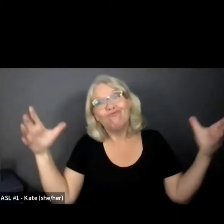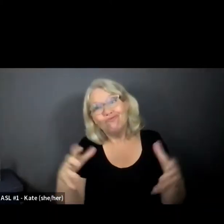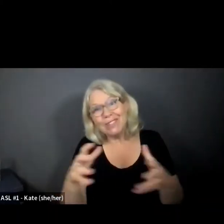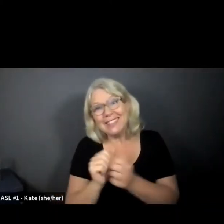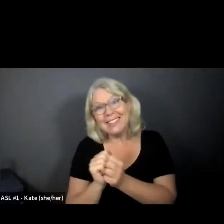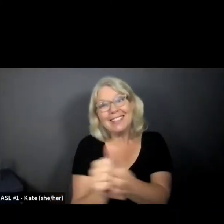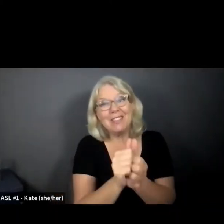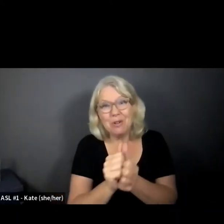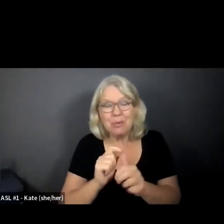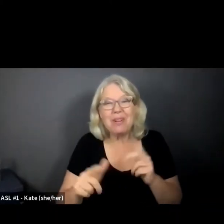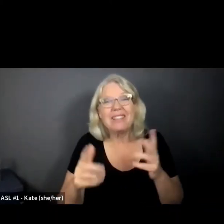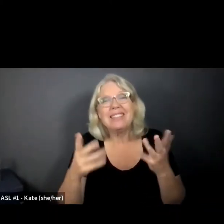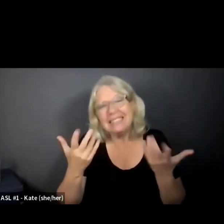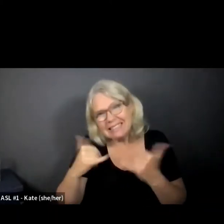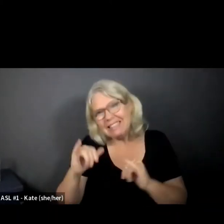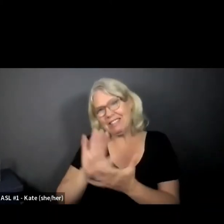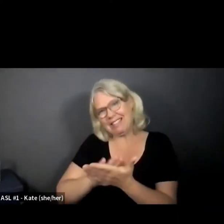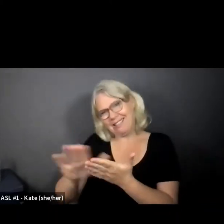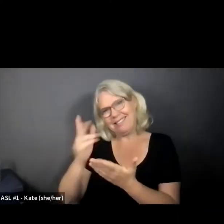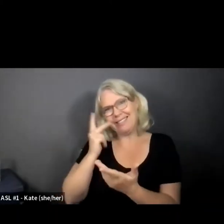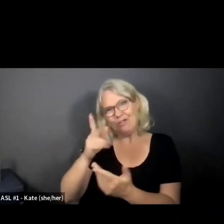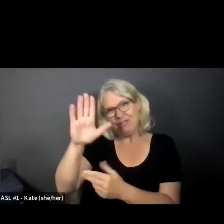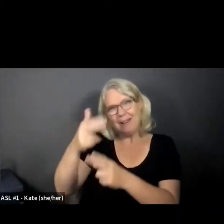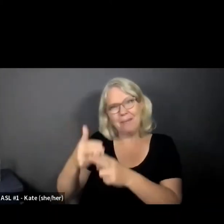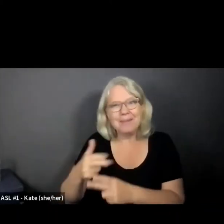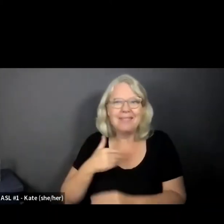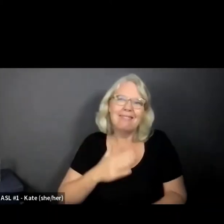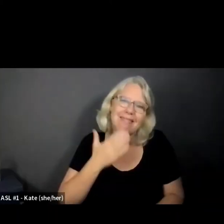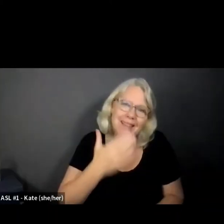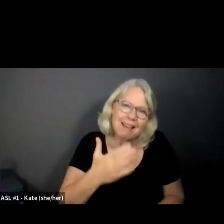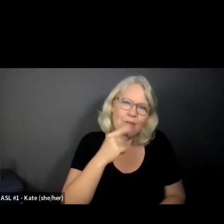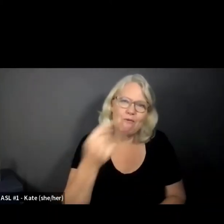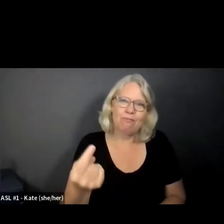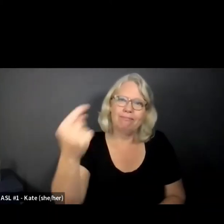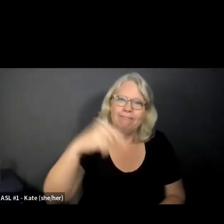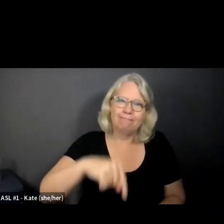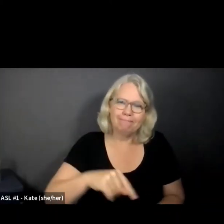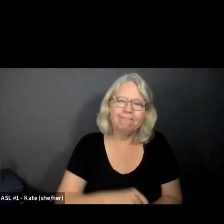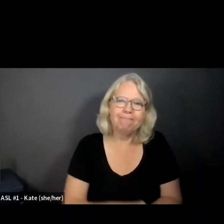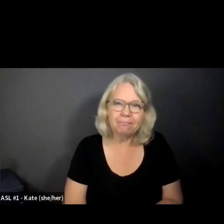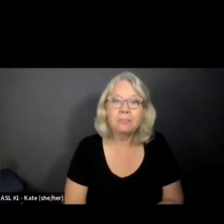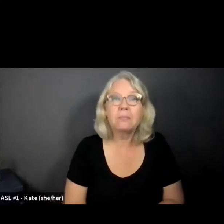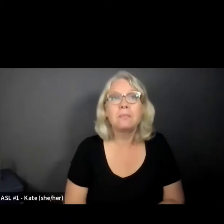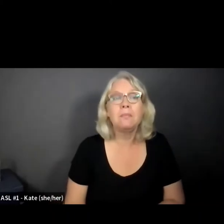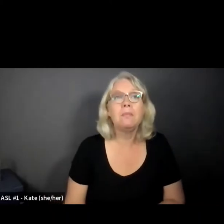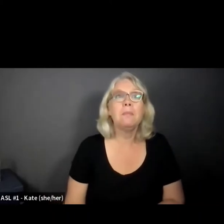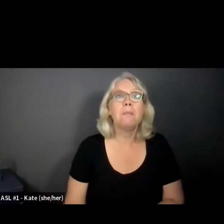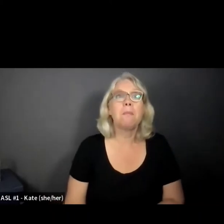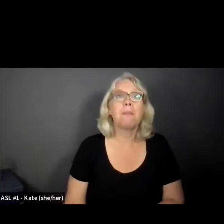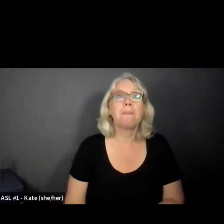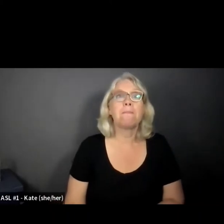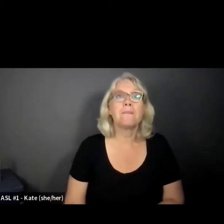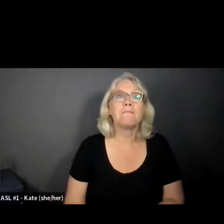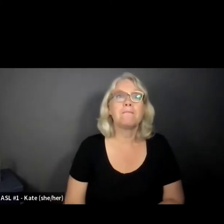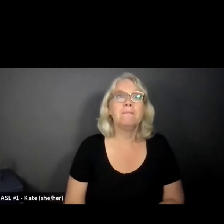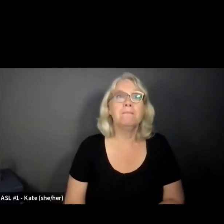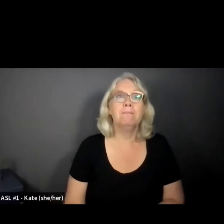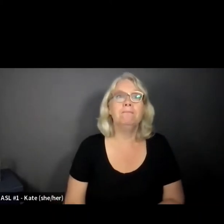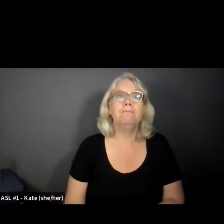WONDERFUL YOU'RE HERE WITH US THIS EVENING. THANK YOU FOR MAKING THE TIME. I'M DELIGHTED TO REPORT TO YOU.